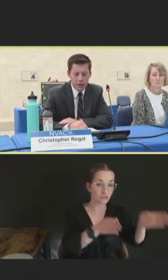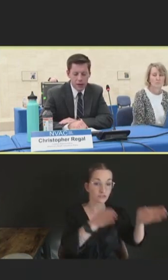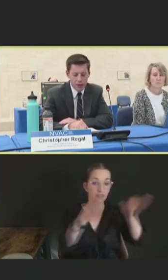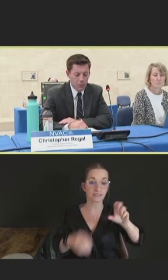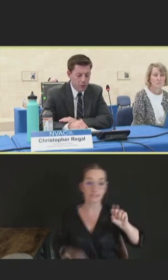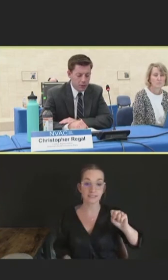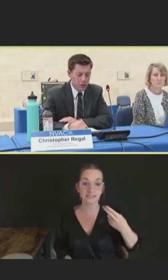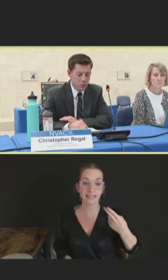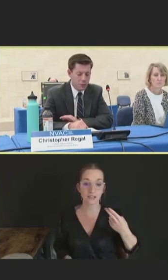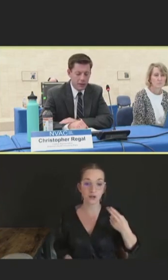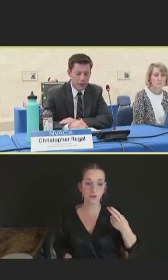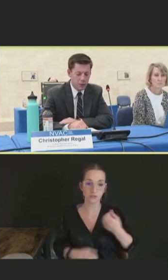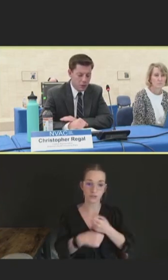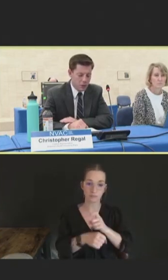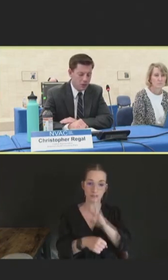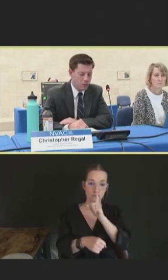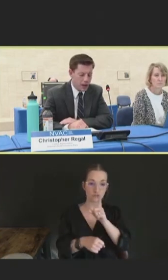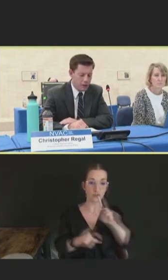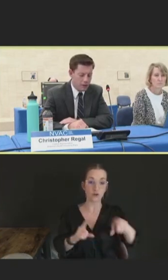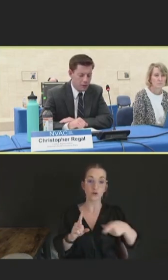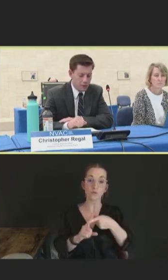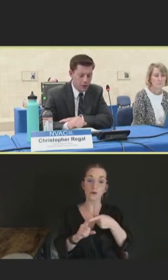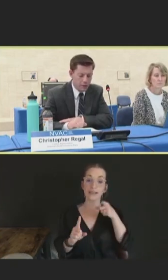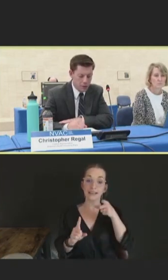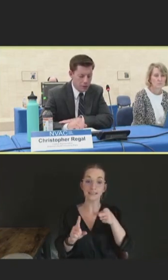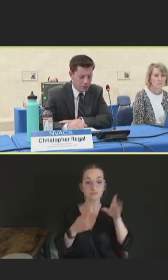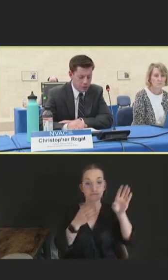therapeutics will be available commercially rather than through government purchase.